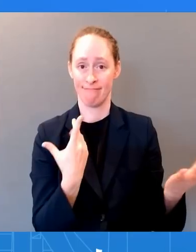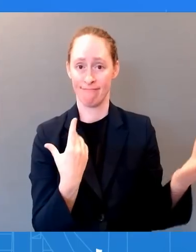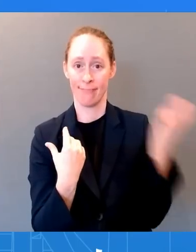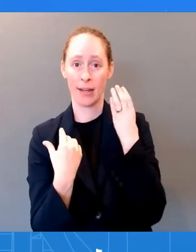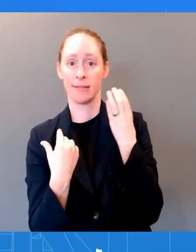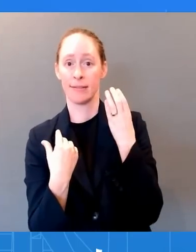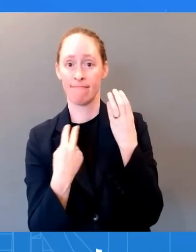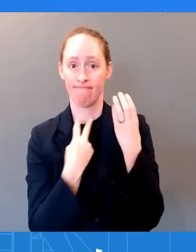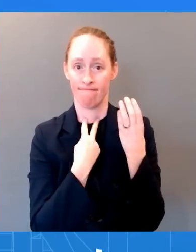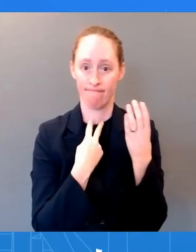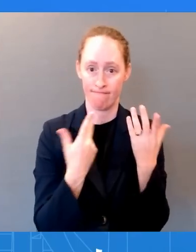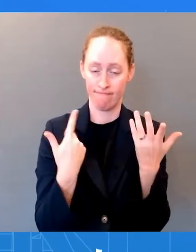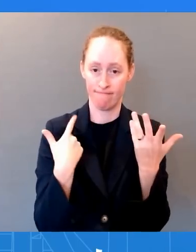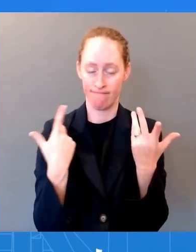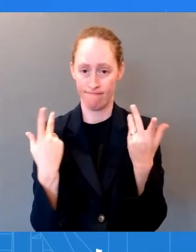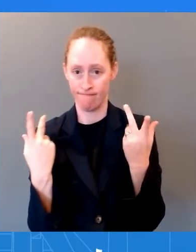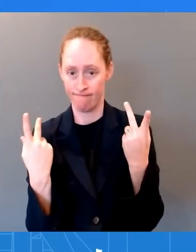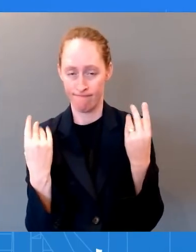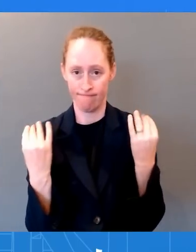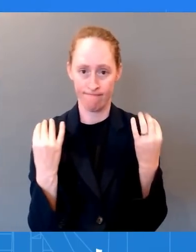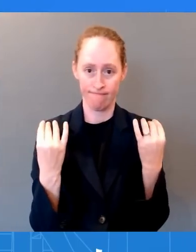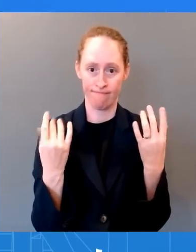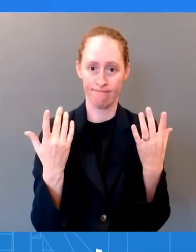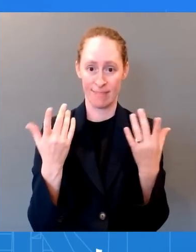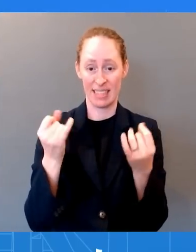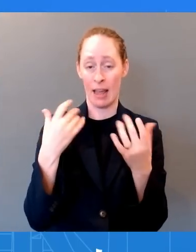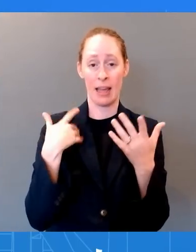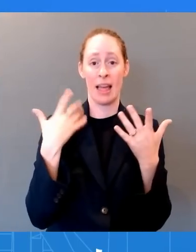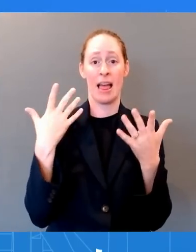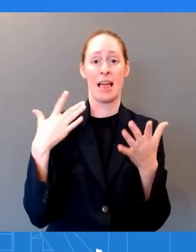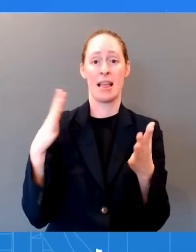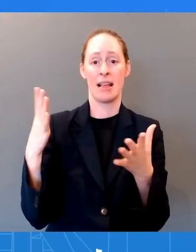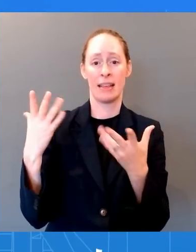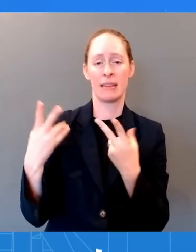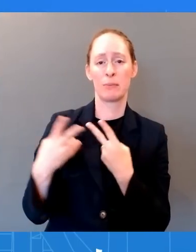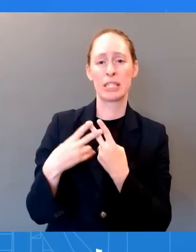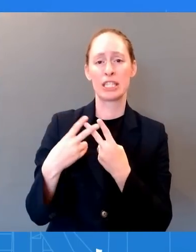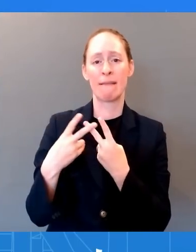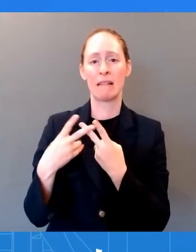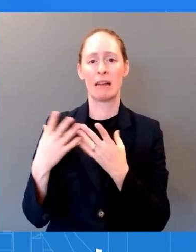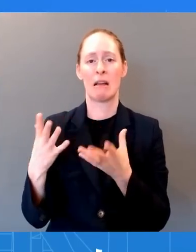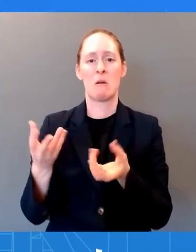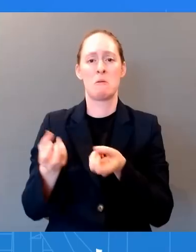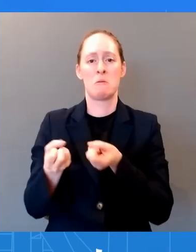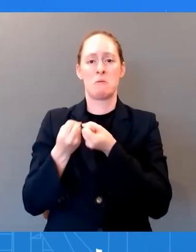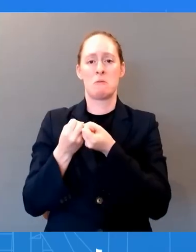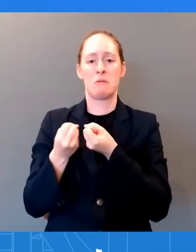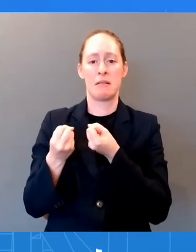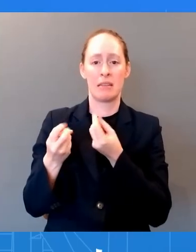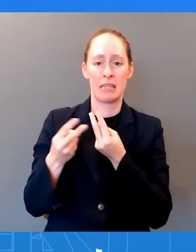ensuring we have a limited of tes- supply of tests available in the fall. So that's what we're trying to be forward thinking,